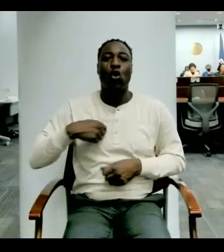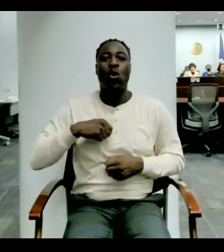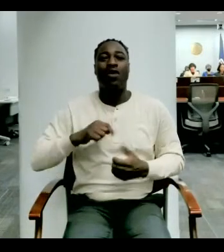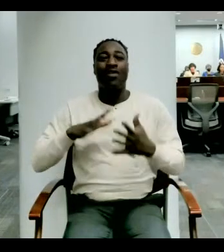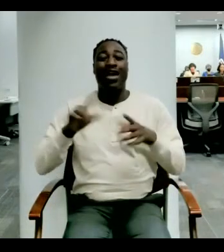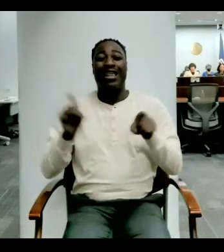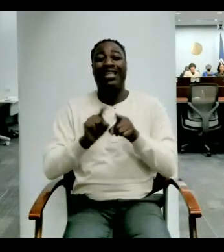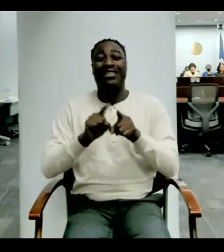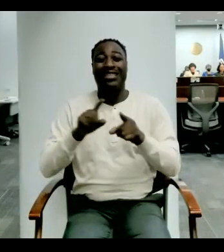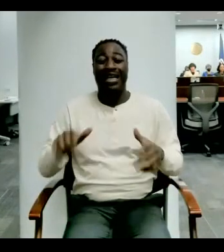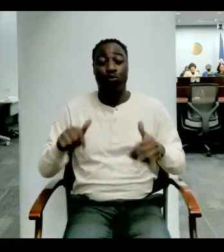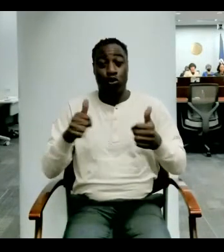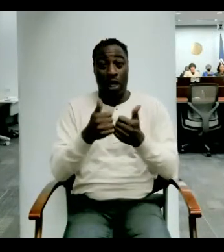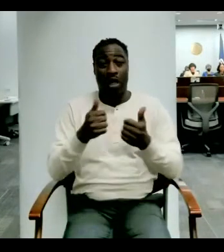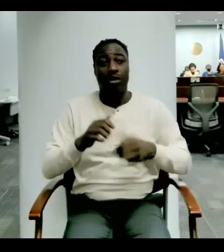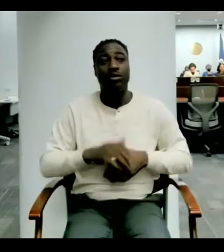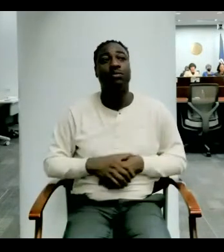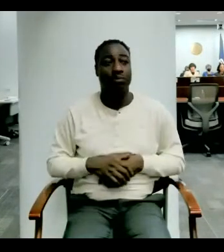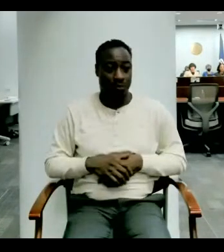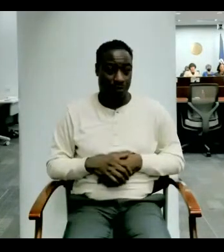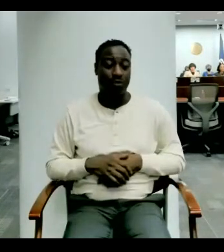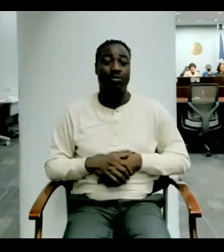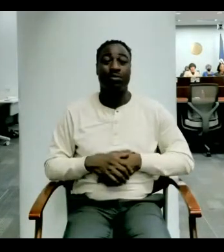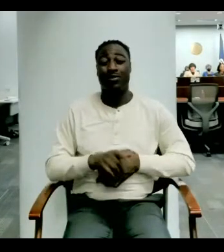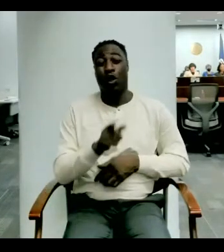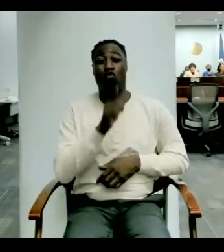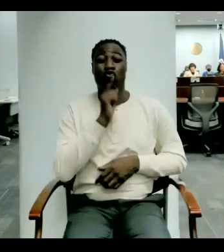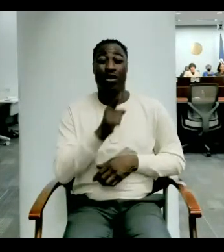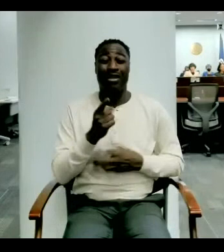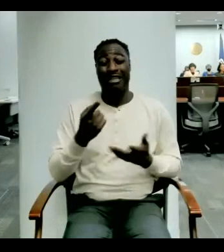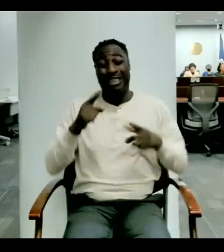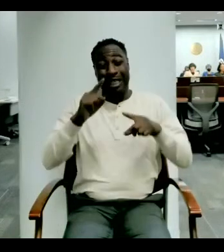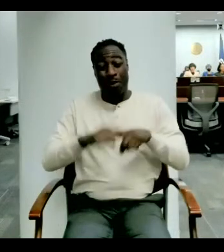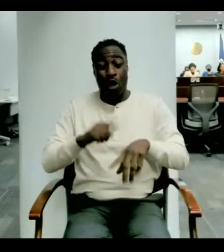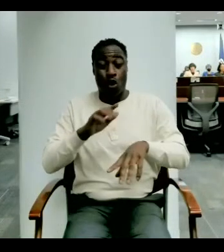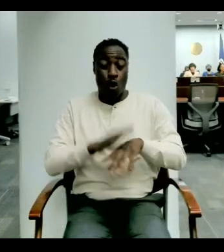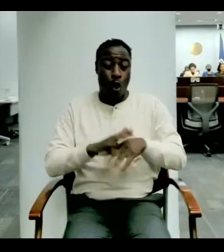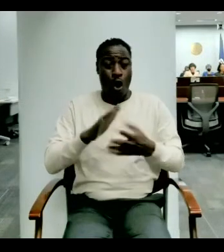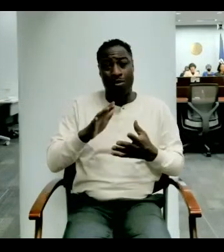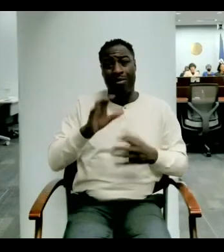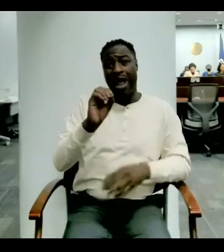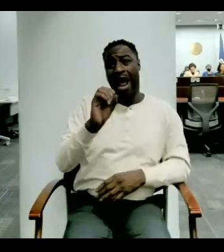And I think what it comes down to is a finer look at the concept of occupational segregation,